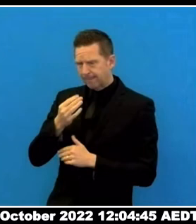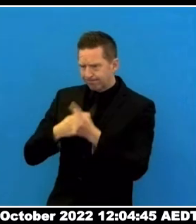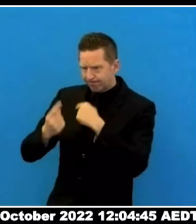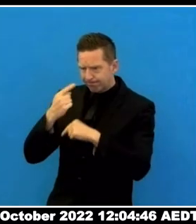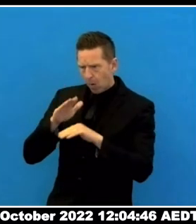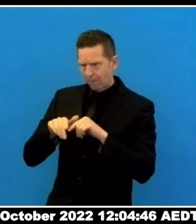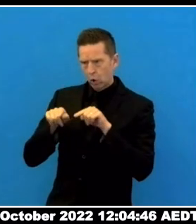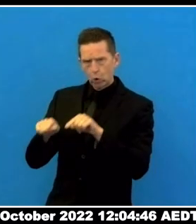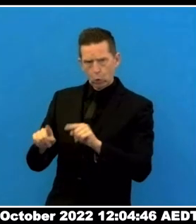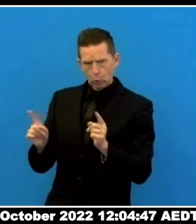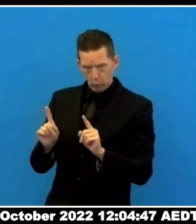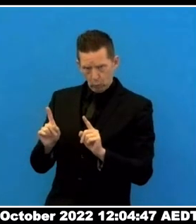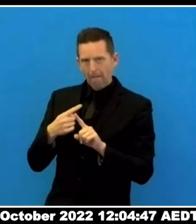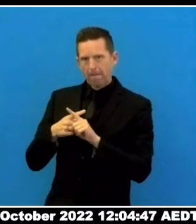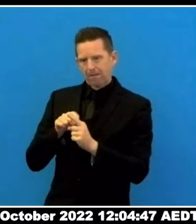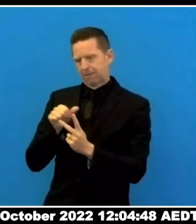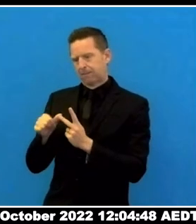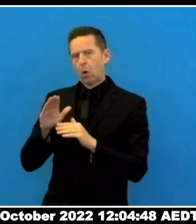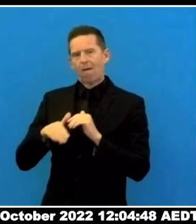and then I want to ask you about Foundation House.